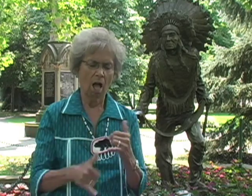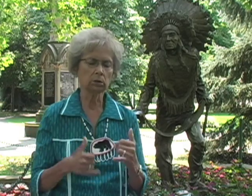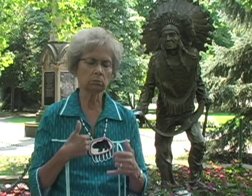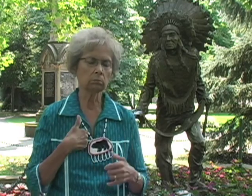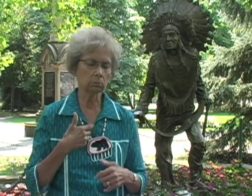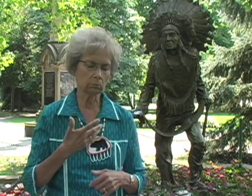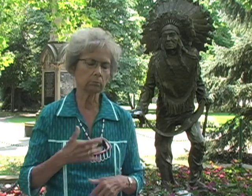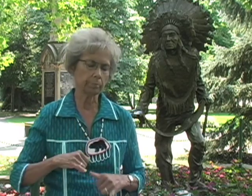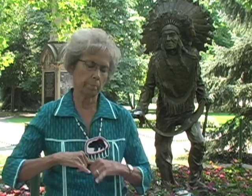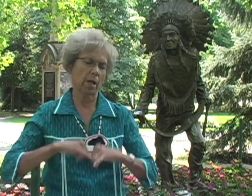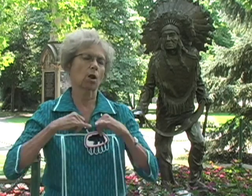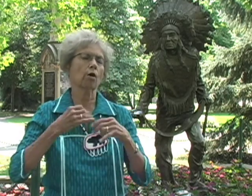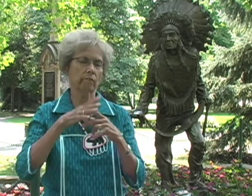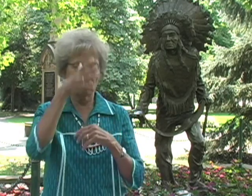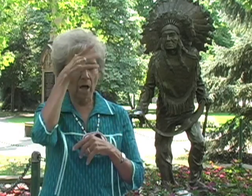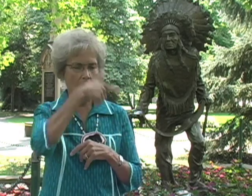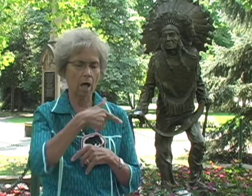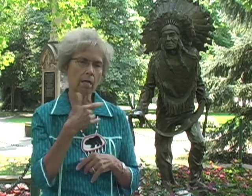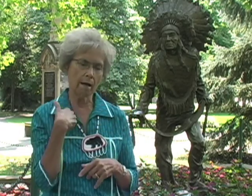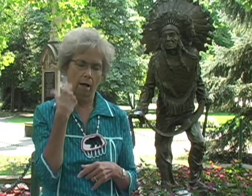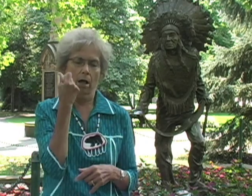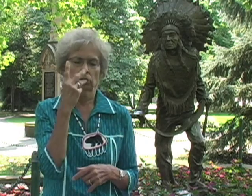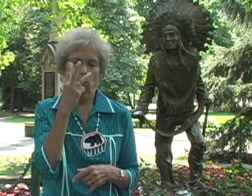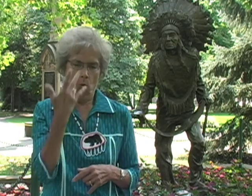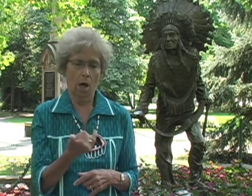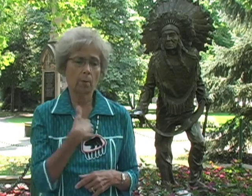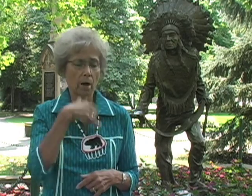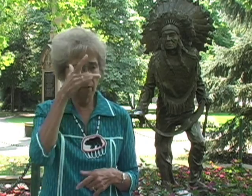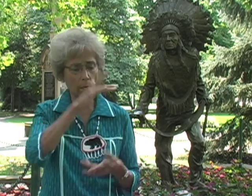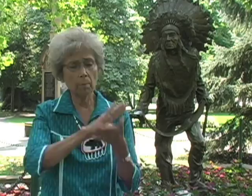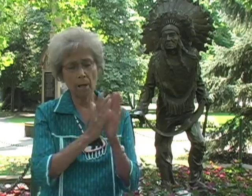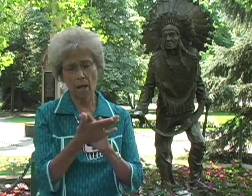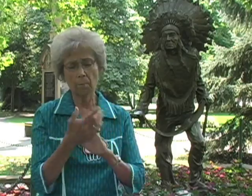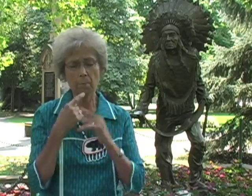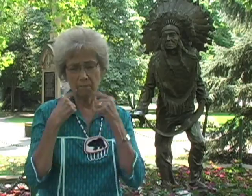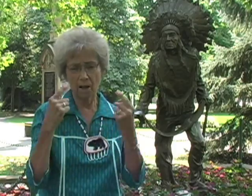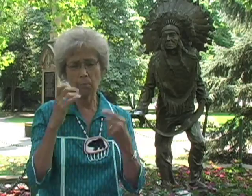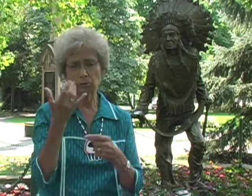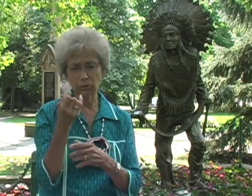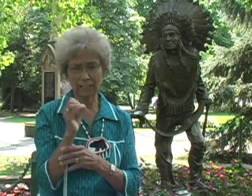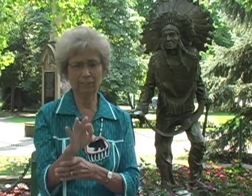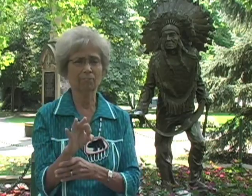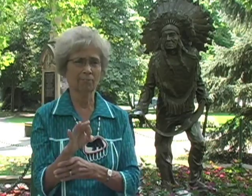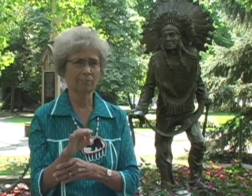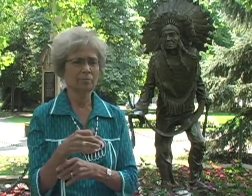I was proud of my father and understood why he became a famous Chief